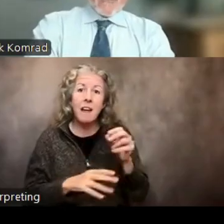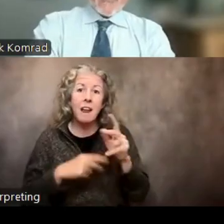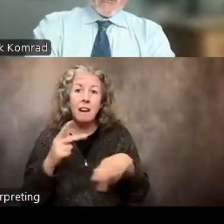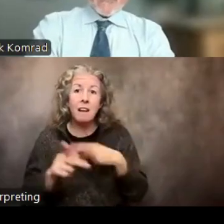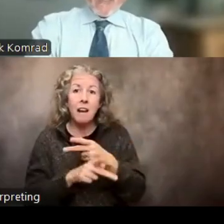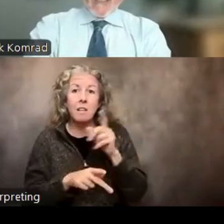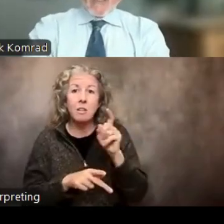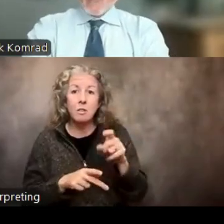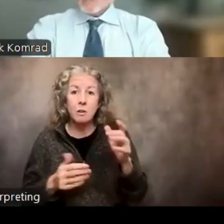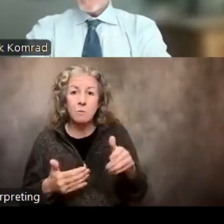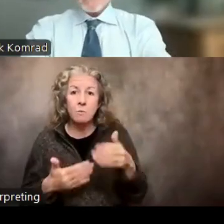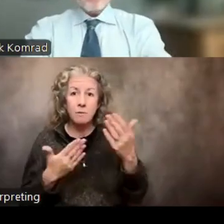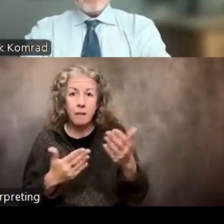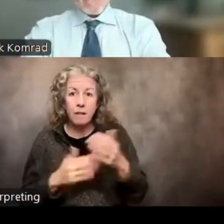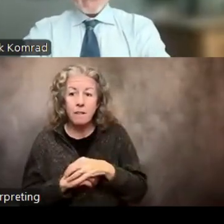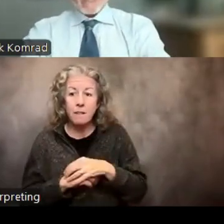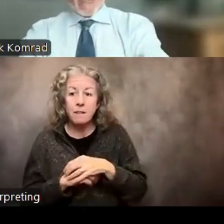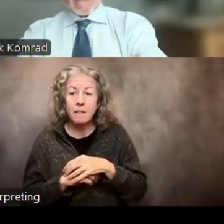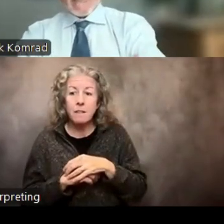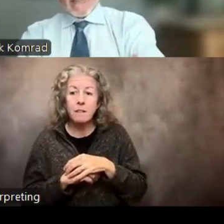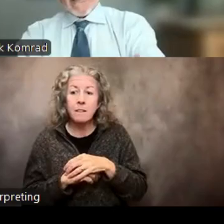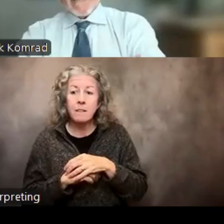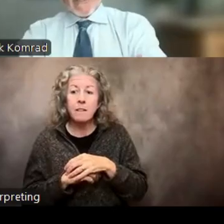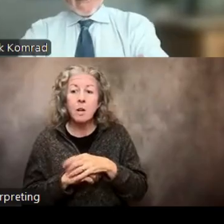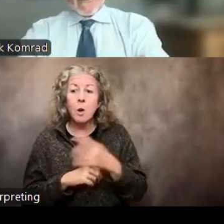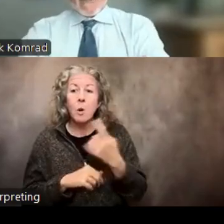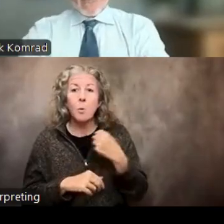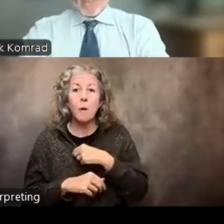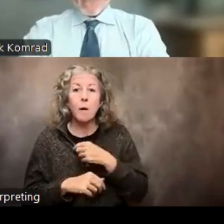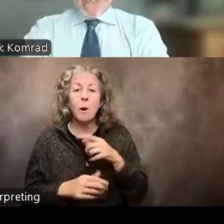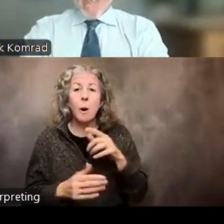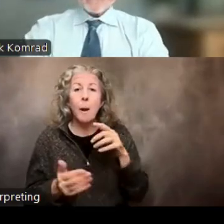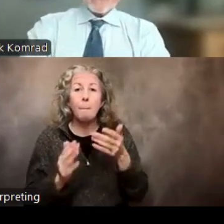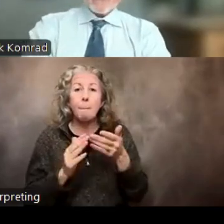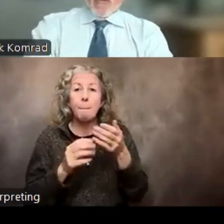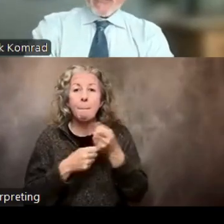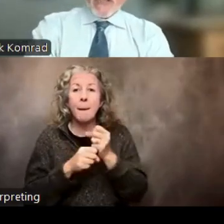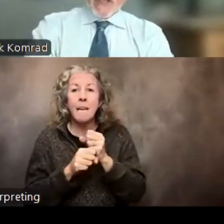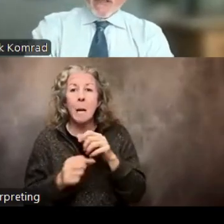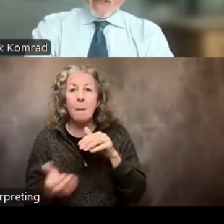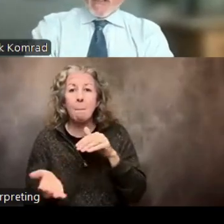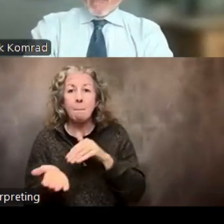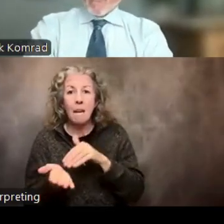suicide, we are medicalizing it. We are outsourcing the